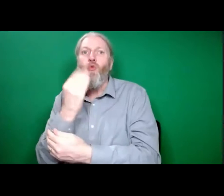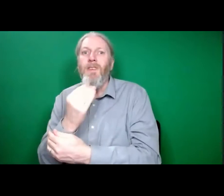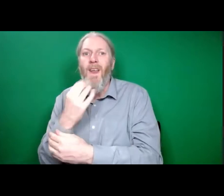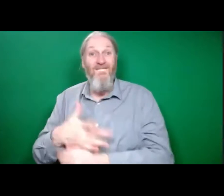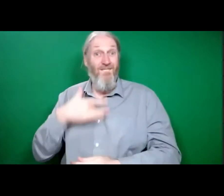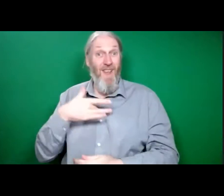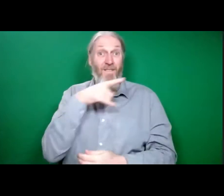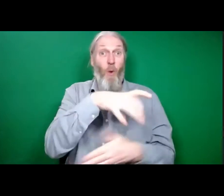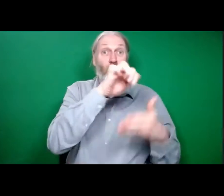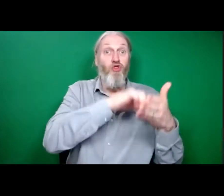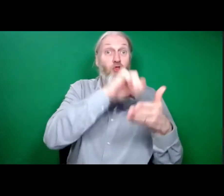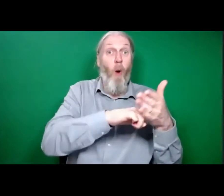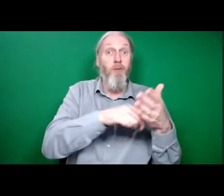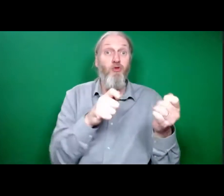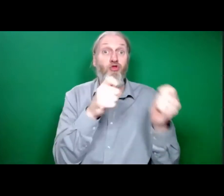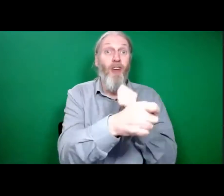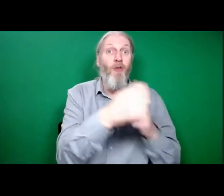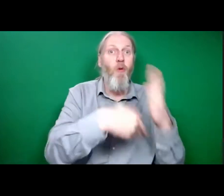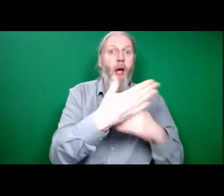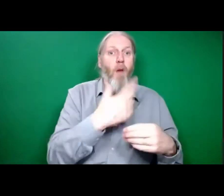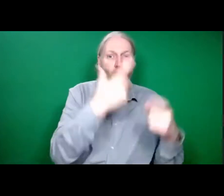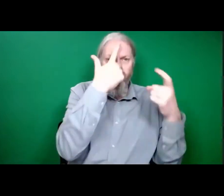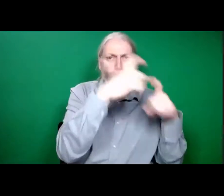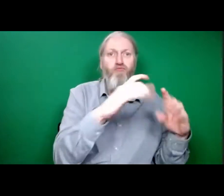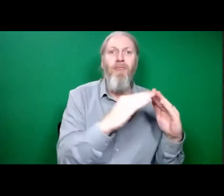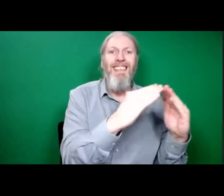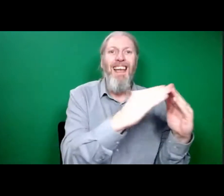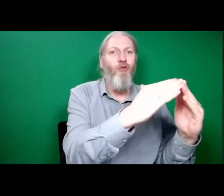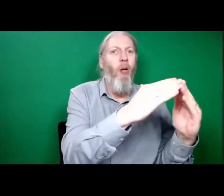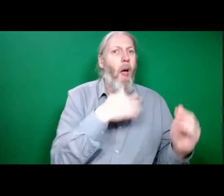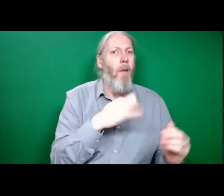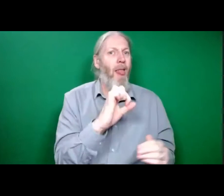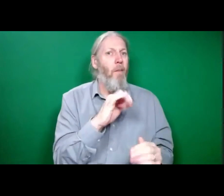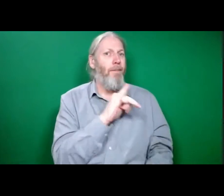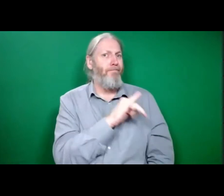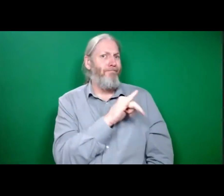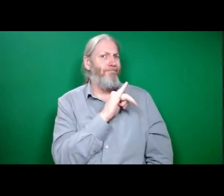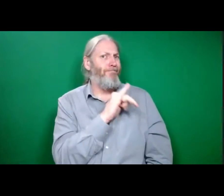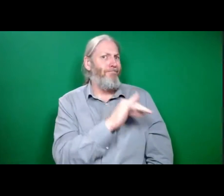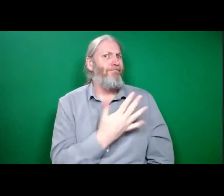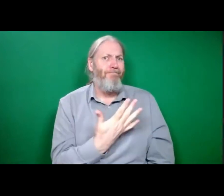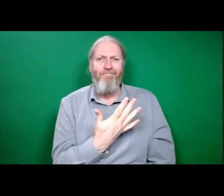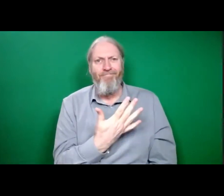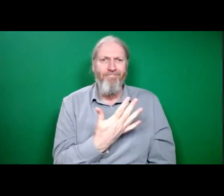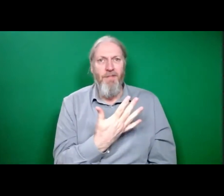You need one example that everyone can get and rally behind and doors open up massively. In terms of bigger landlords, ESG is a major thing. I